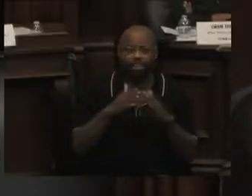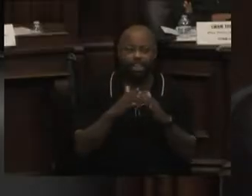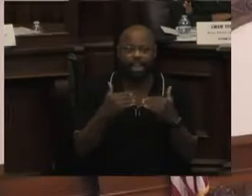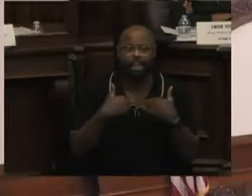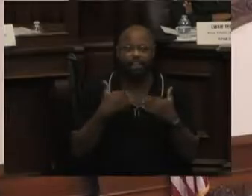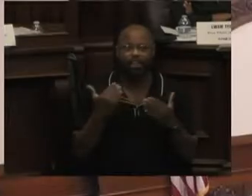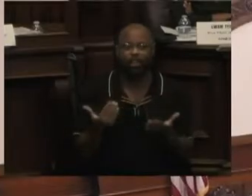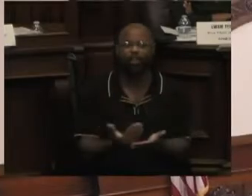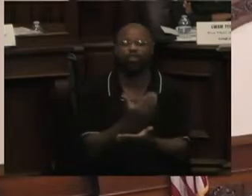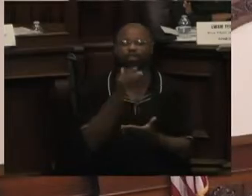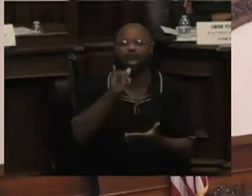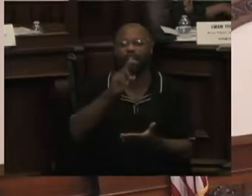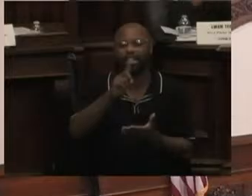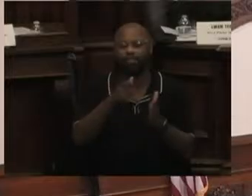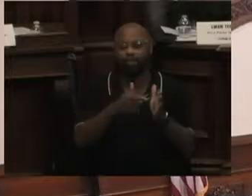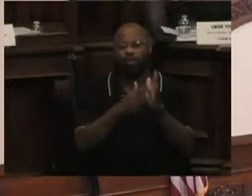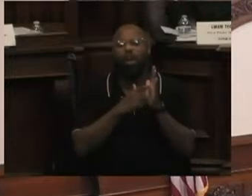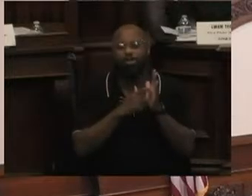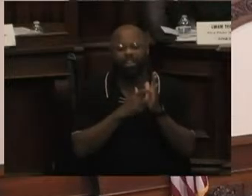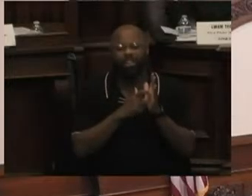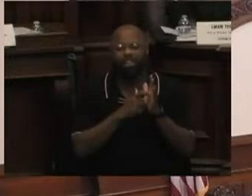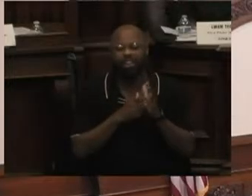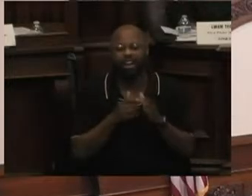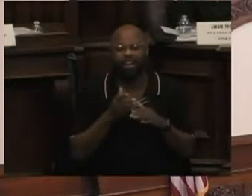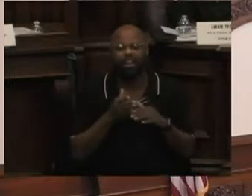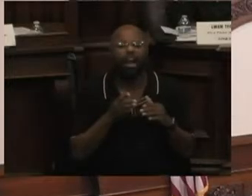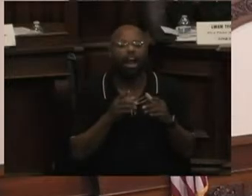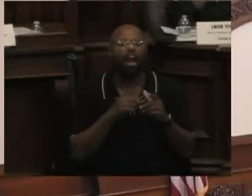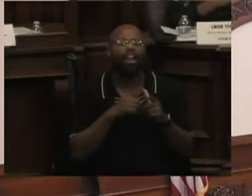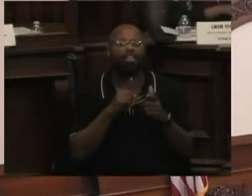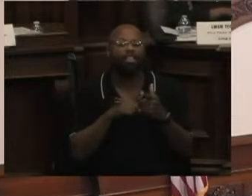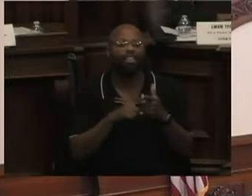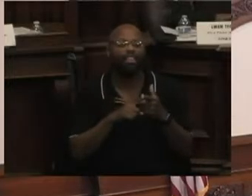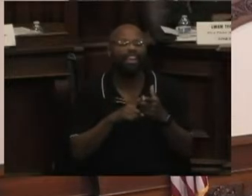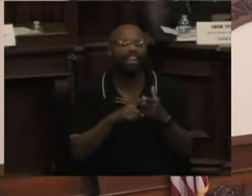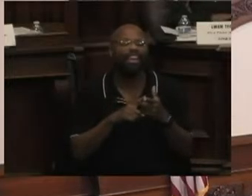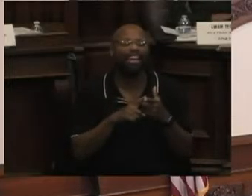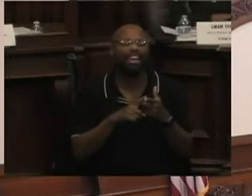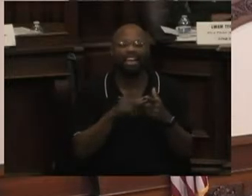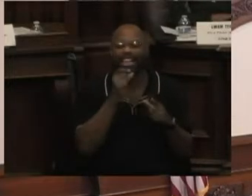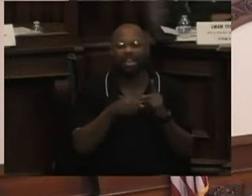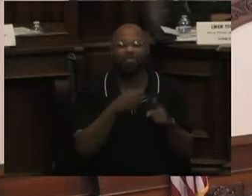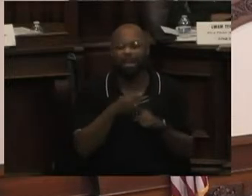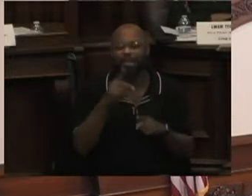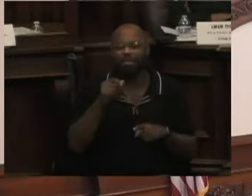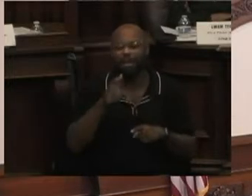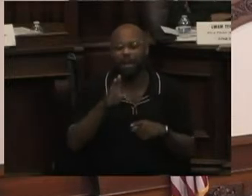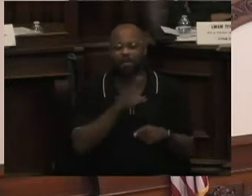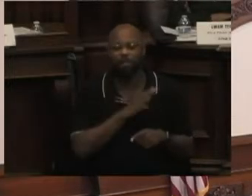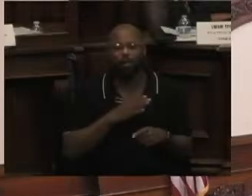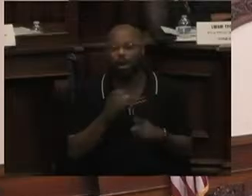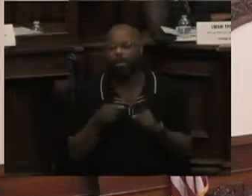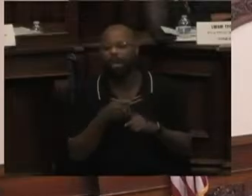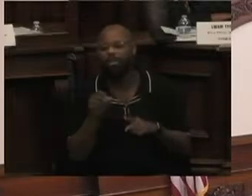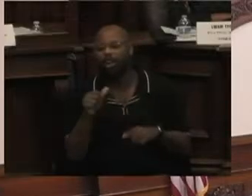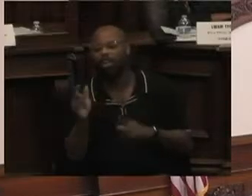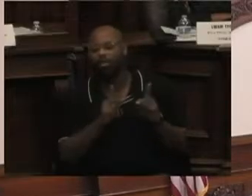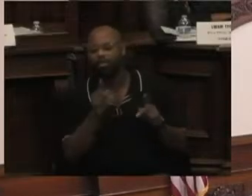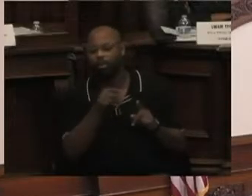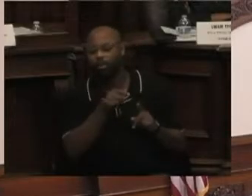Unfortunately, that's not something I can change. The city has gone through a new ID